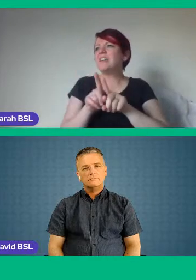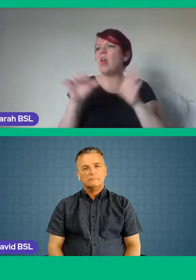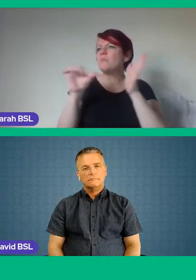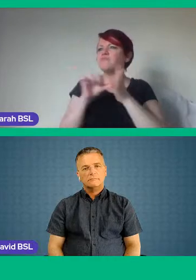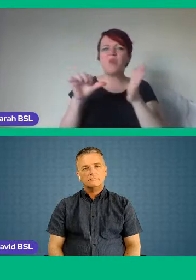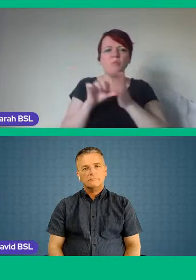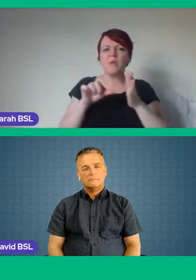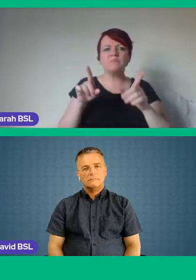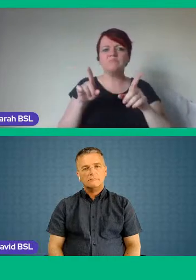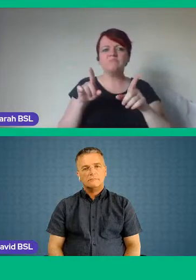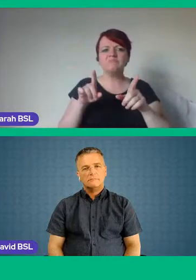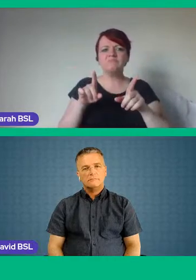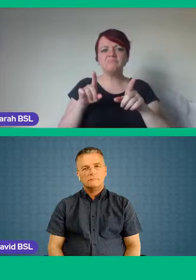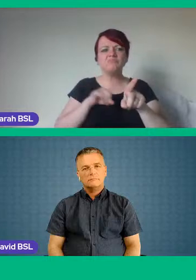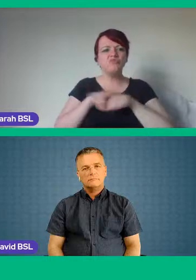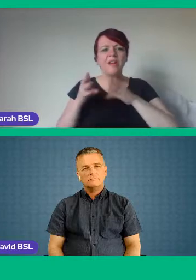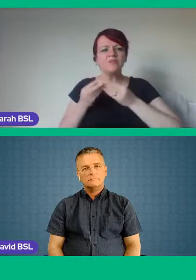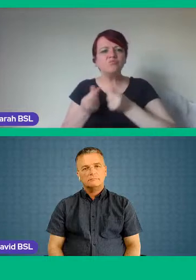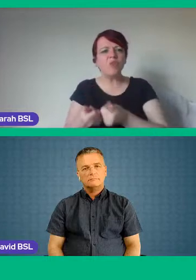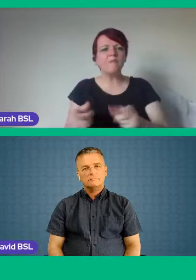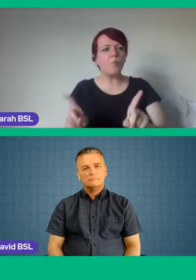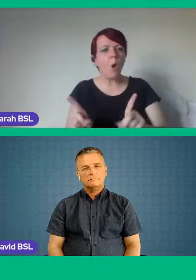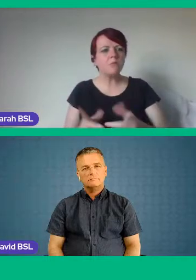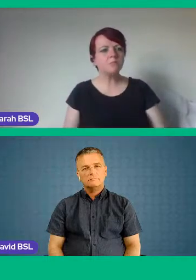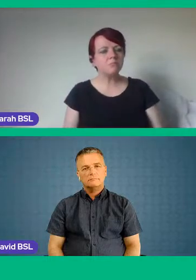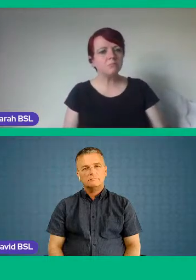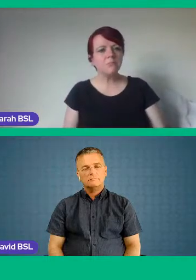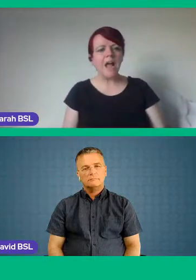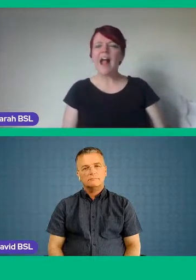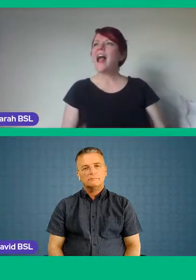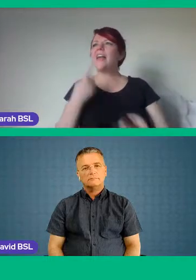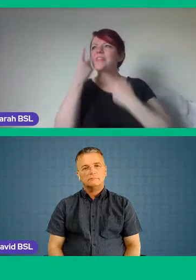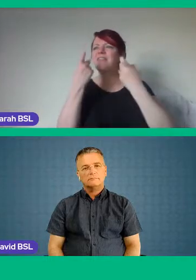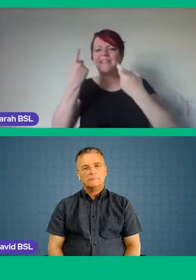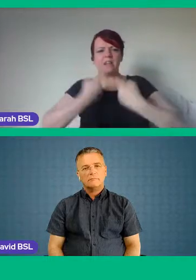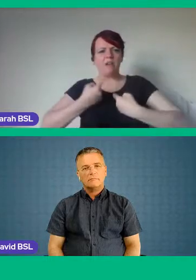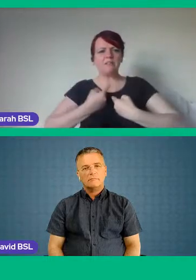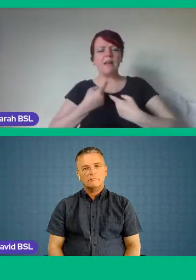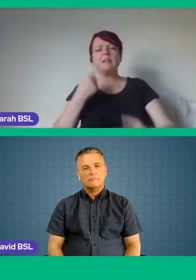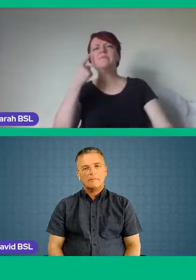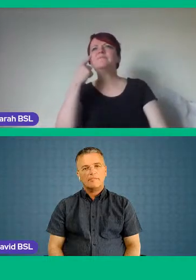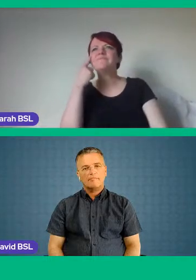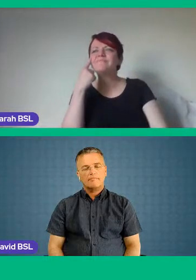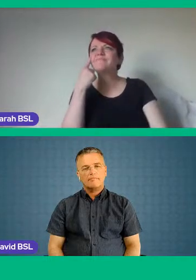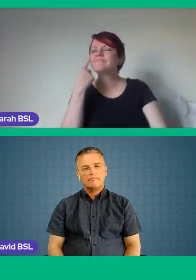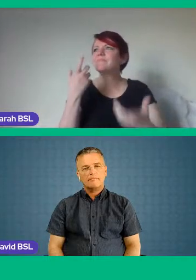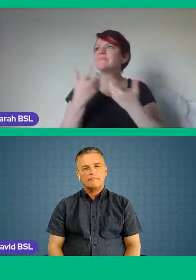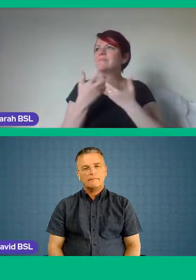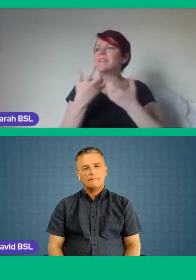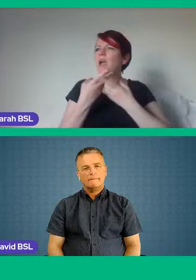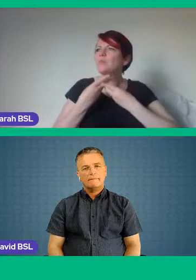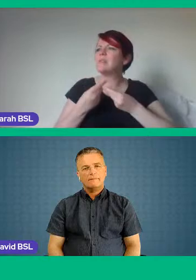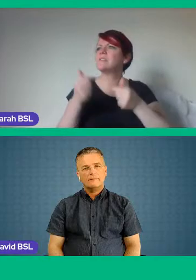is the problem we are trying to solve? And then all of this taking a moment to